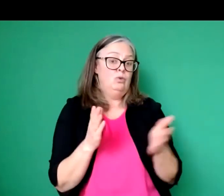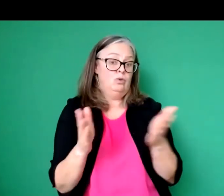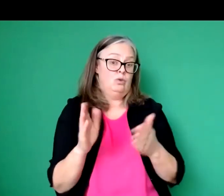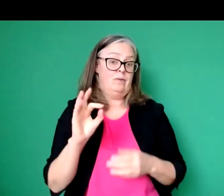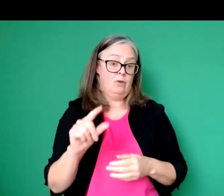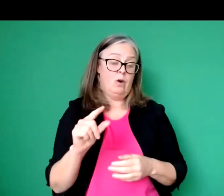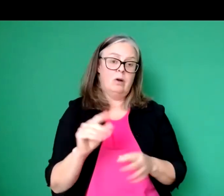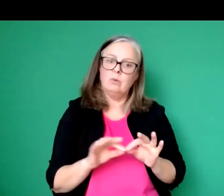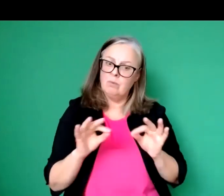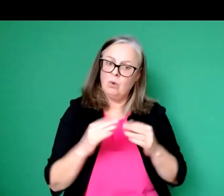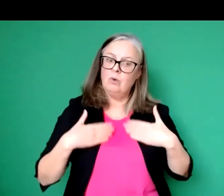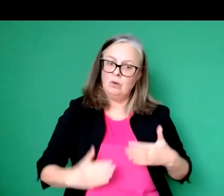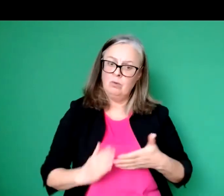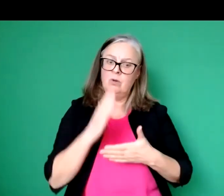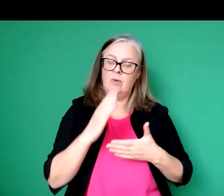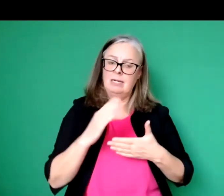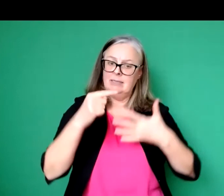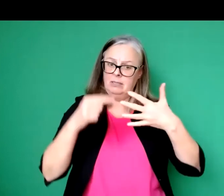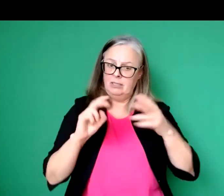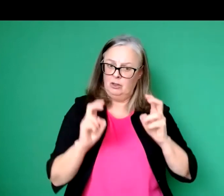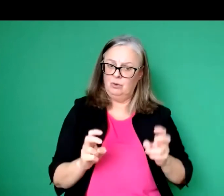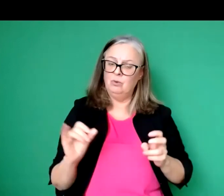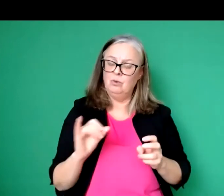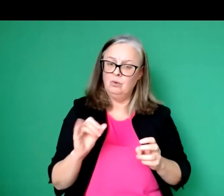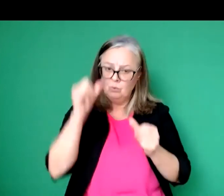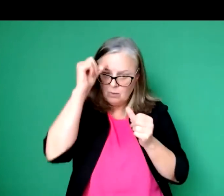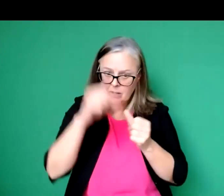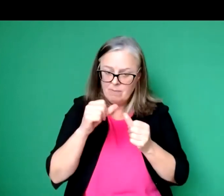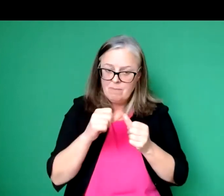rights issues to to keep in mind and to keep in mind when we're talking about accessibility so